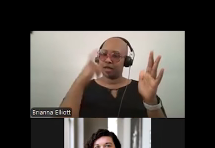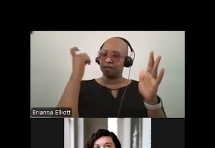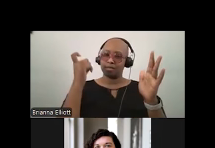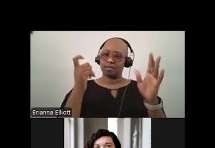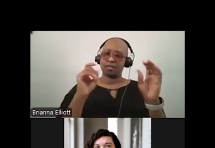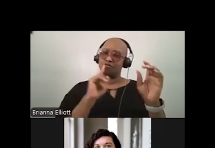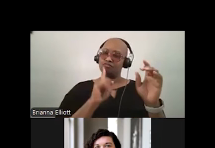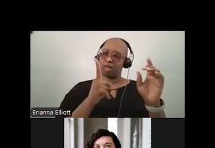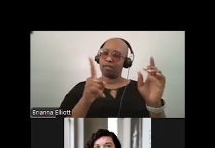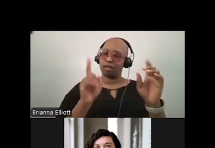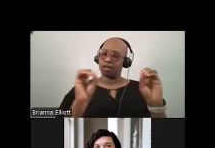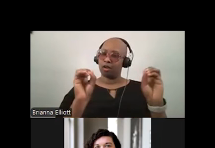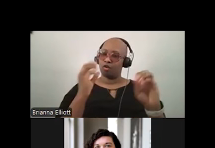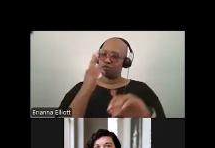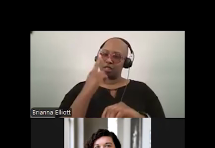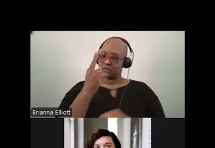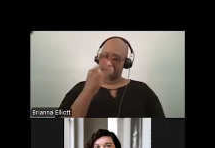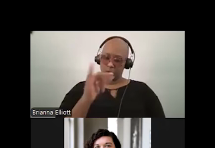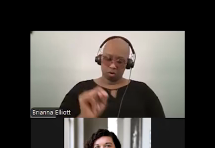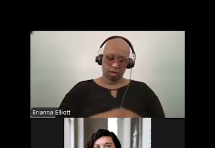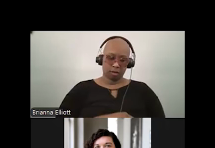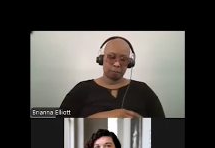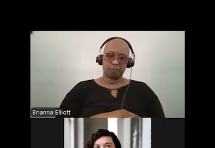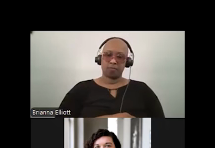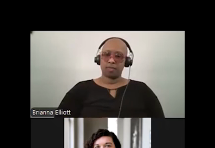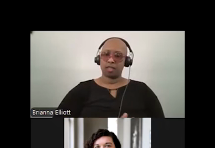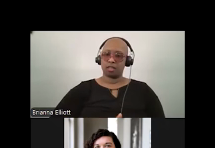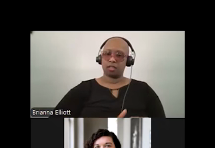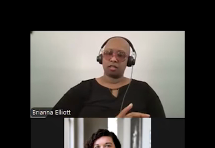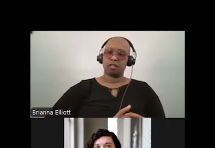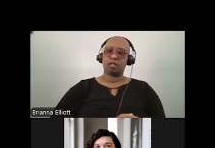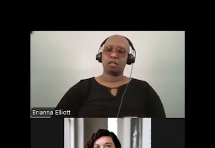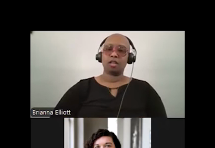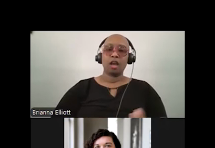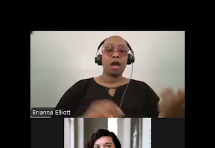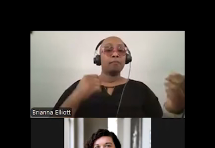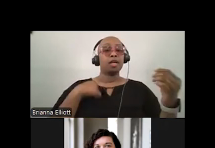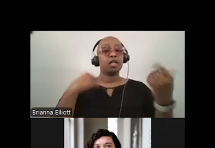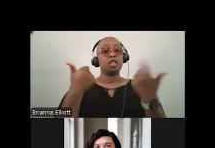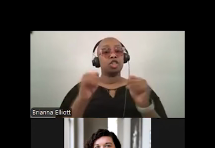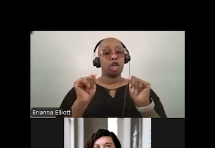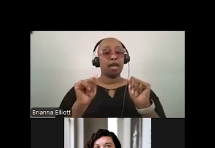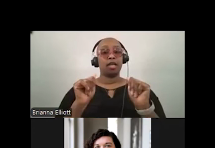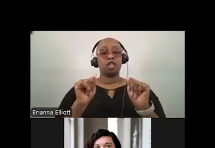I'm also going to go ahead and change that fill color, and I'll go ahead and do the same here. But